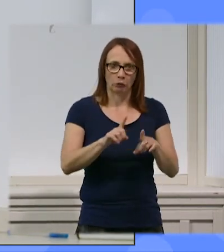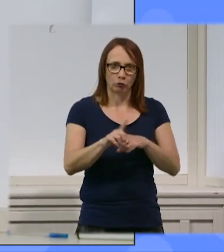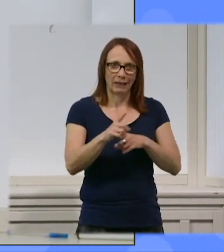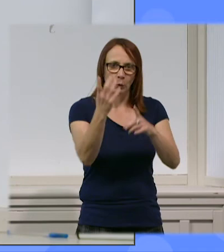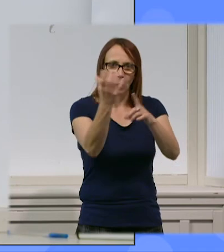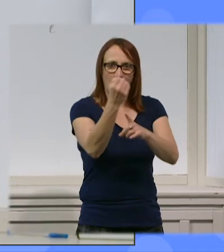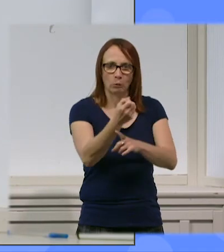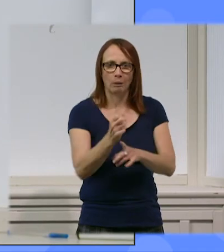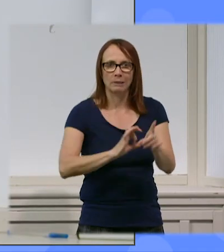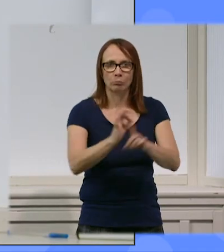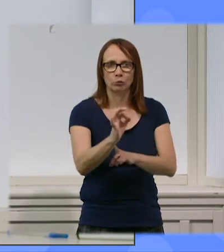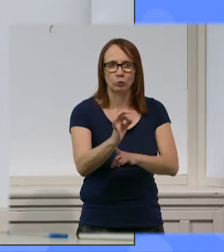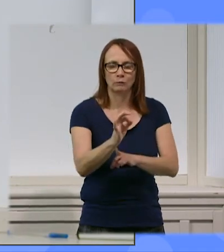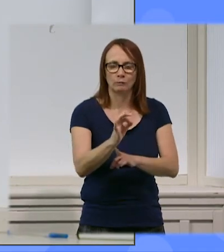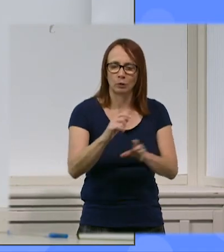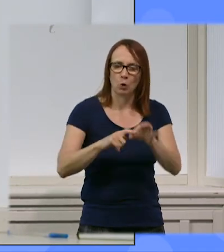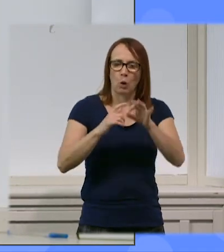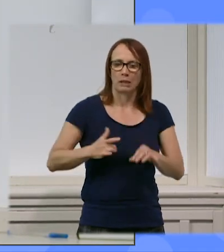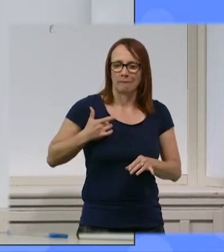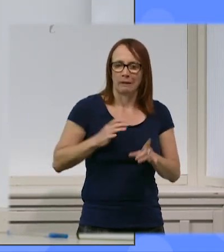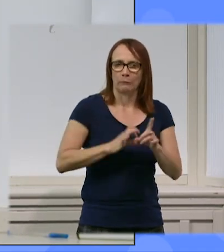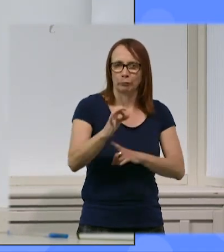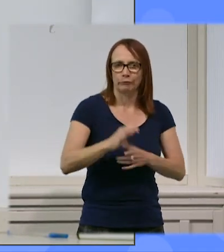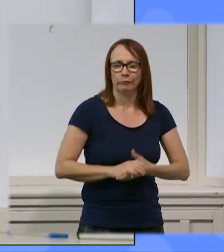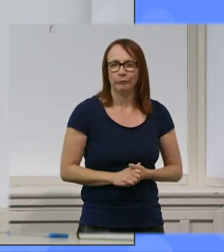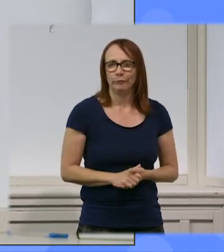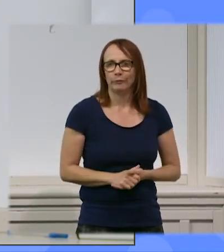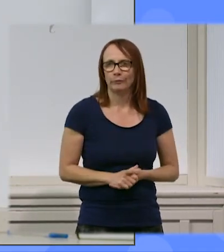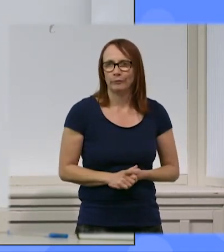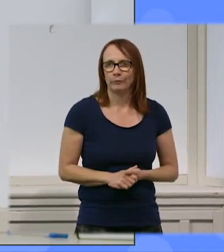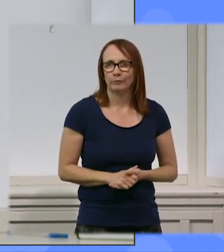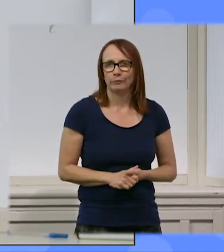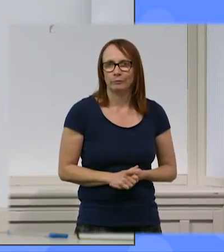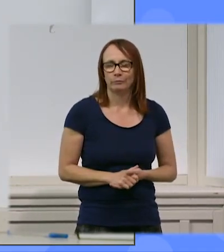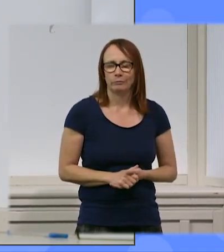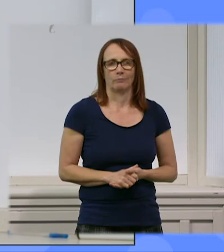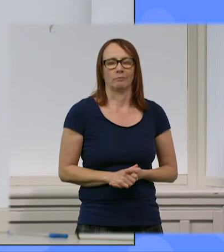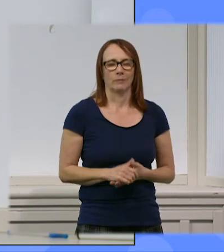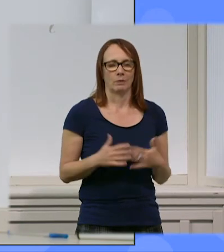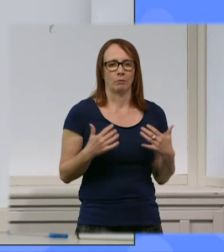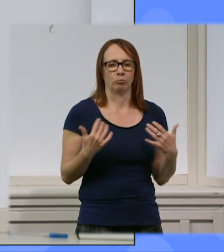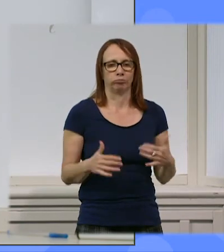people of Scotland so again I'm really struck by the similar values that are at